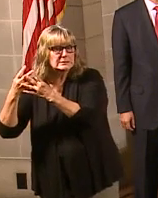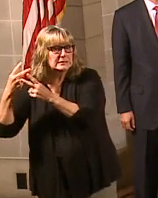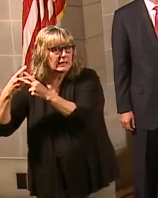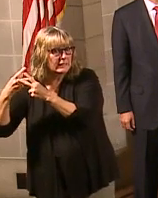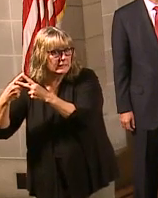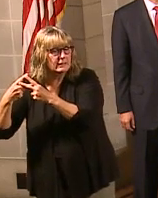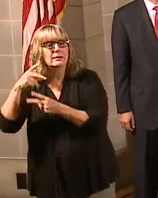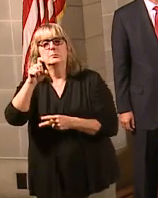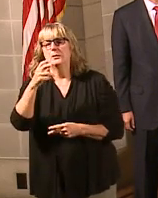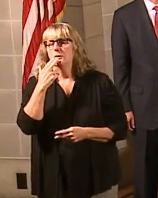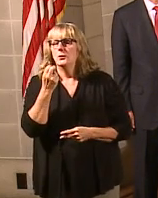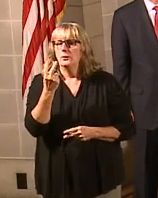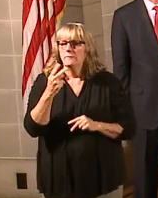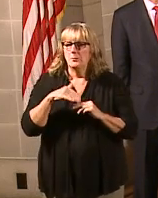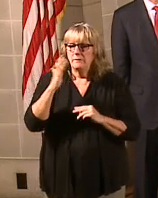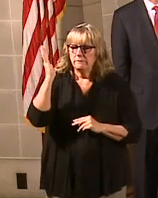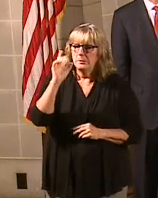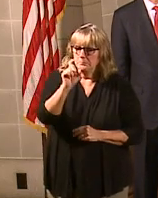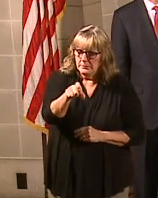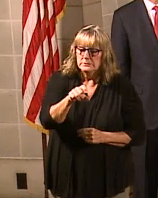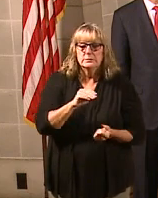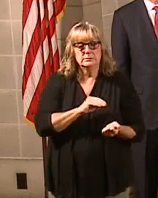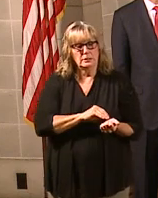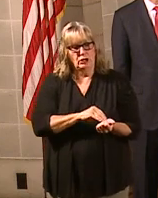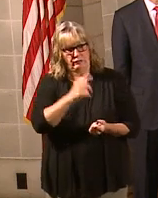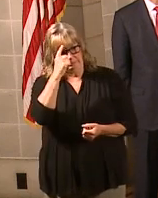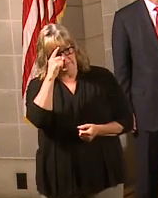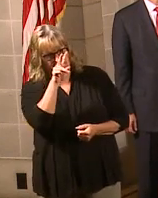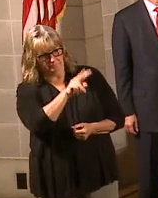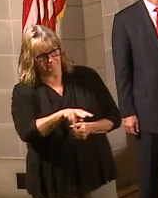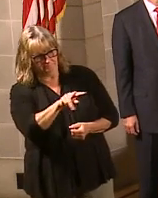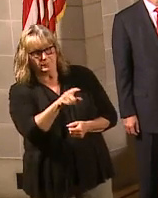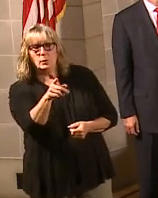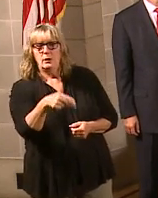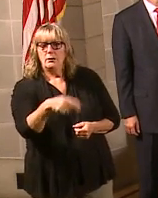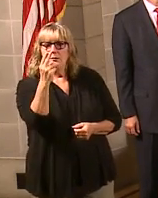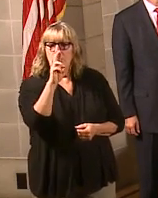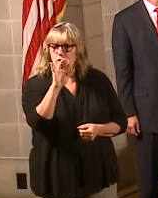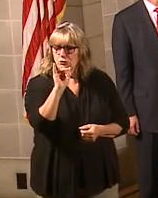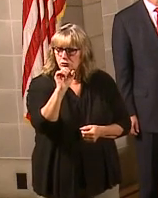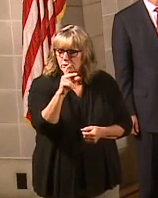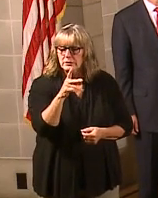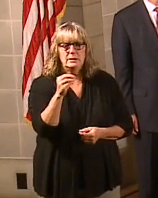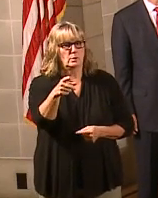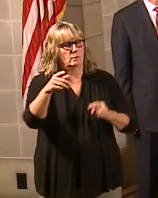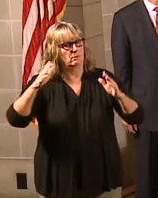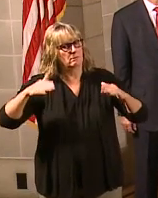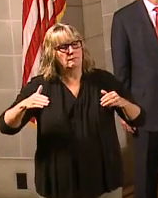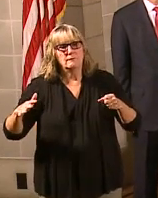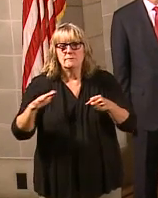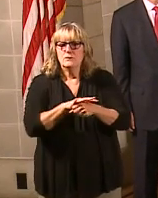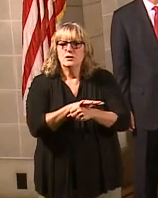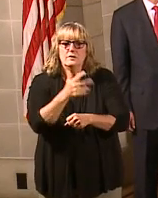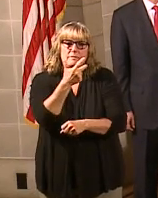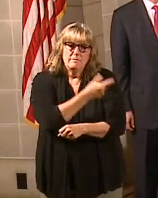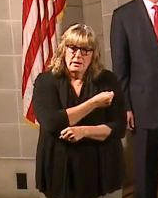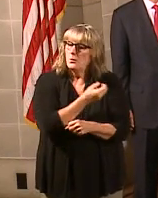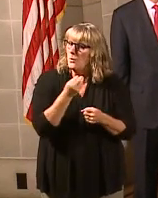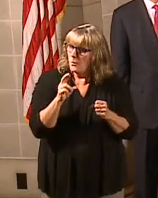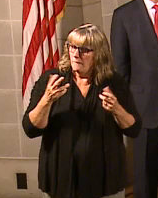STATUS SUCH AS WHETHER YOU WORK IN A NURSING HOME OR A PRISON. AGAIN, YOU HAVE TO BE 12 YEARS